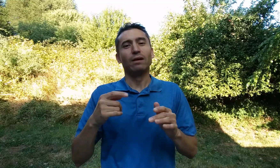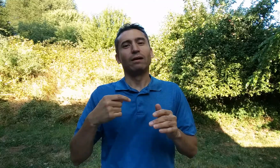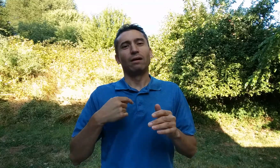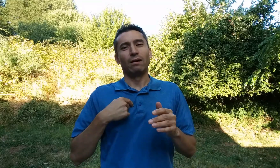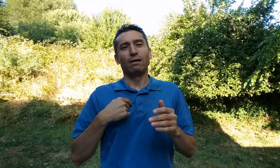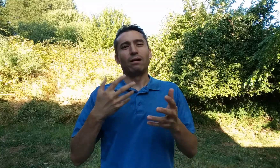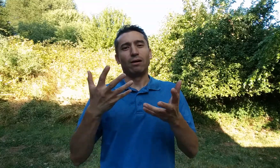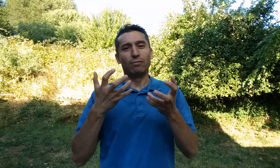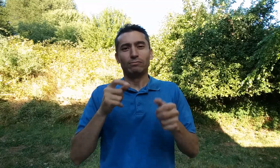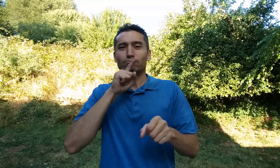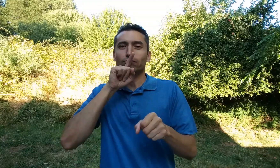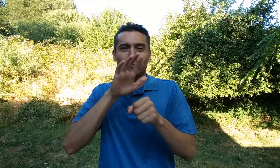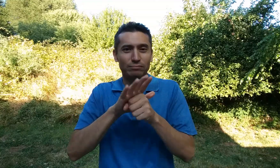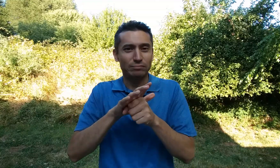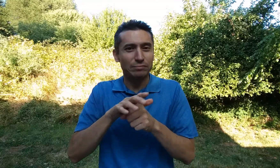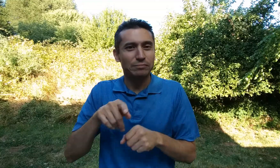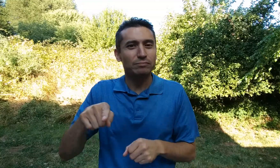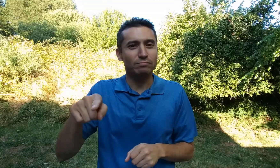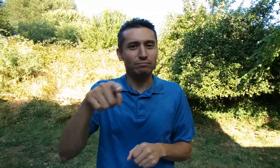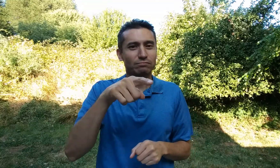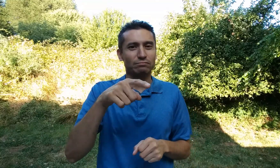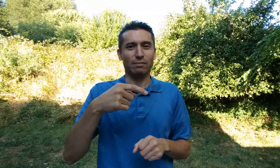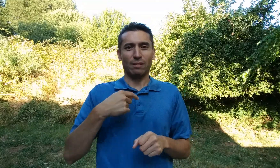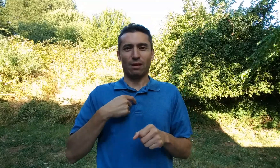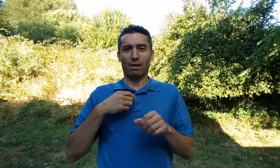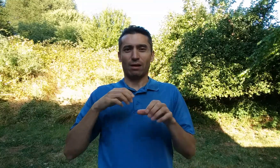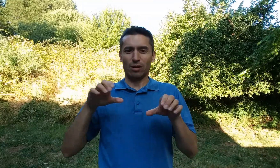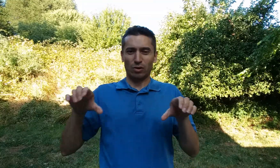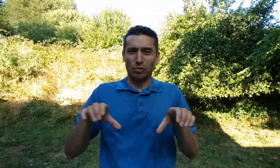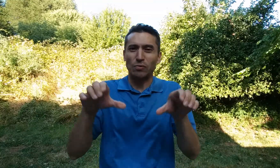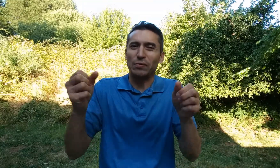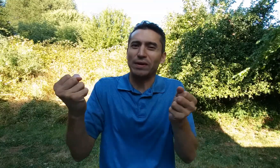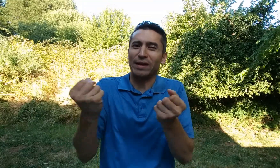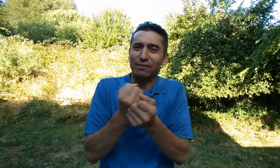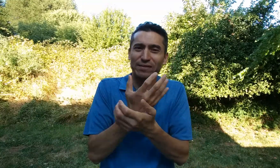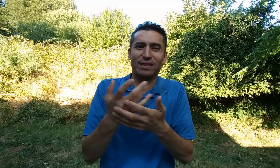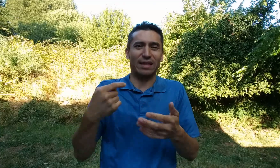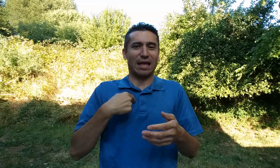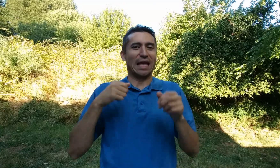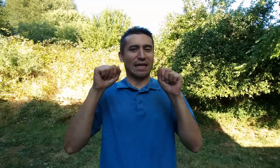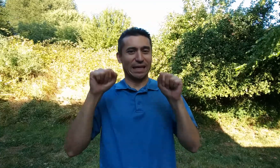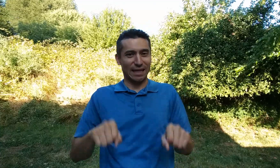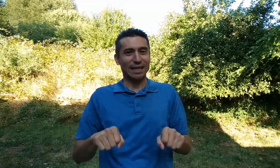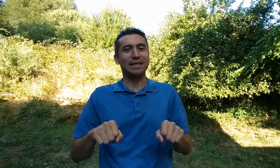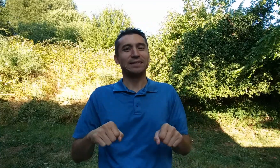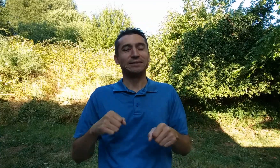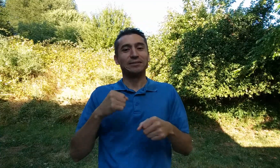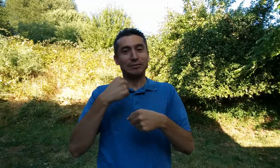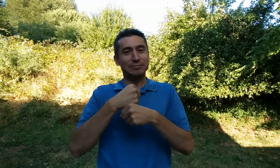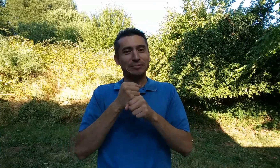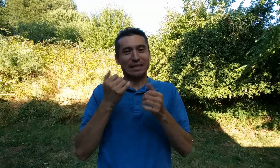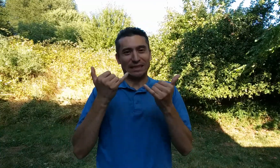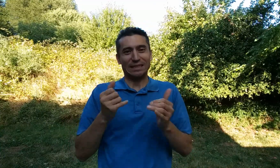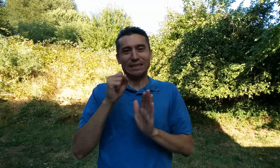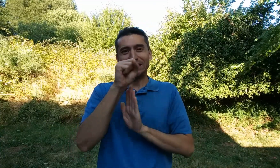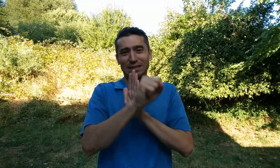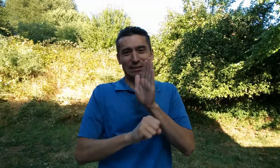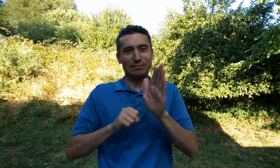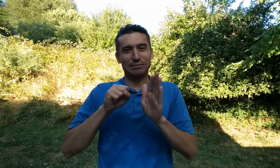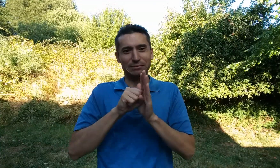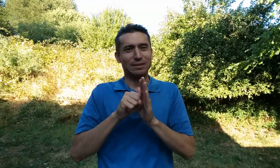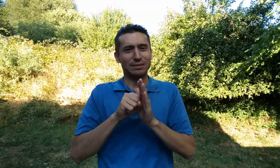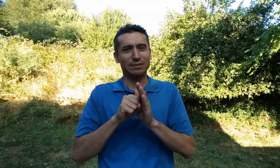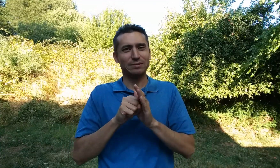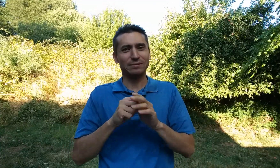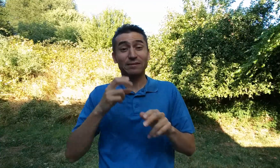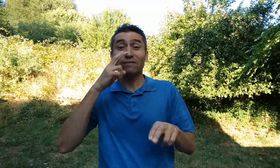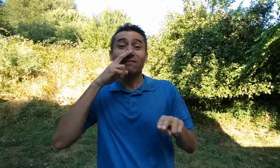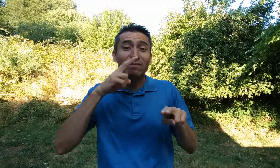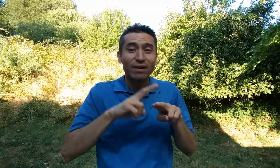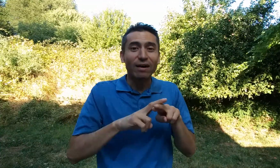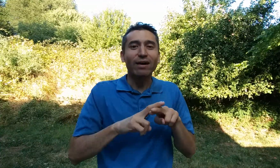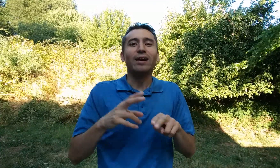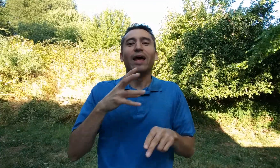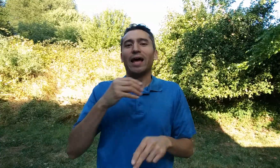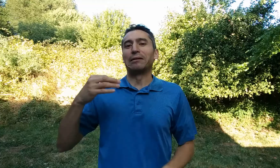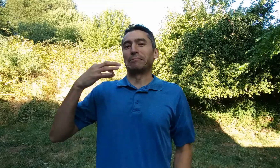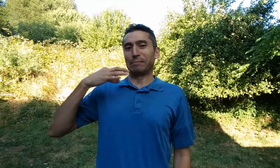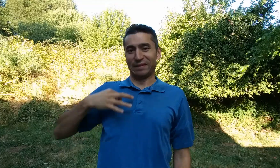I want to promise you I will do everything possible to make this semester fun and beneficial.